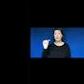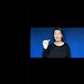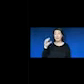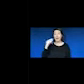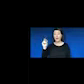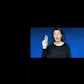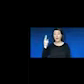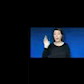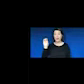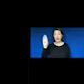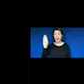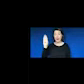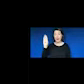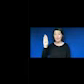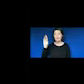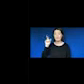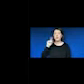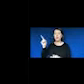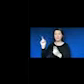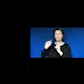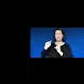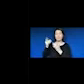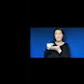employment of individuals with disabilities.